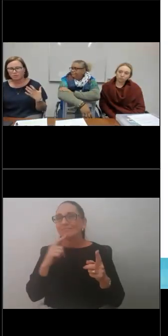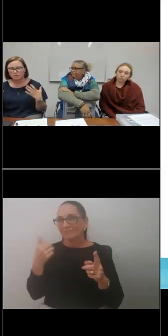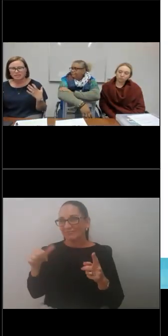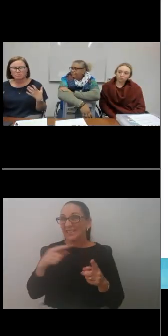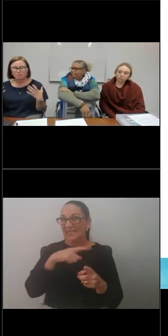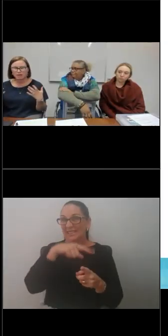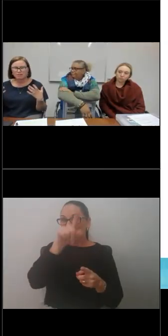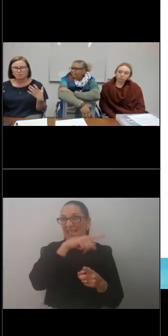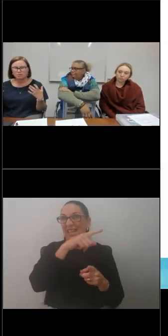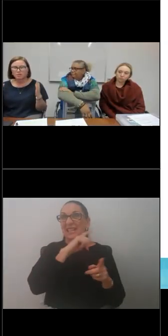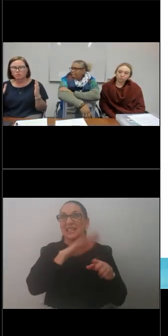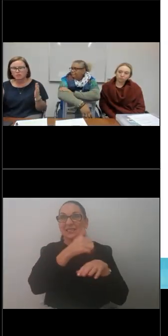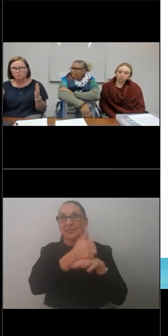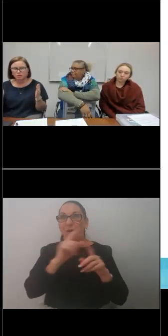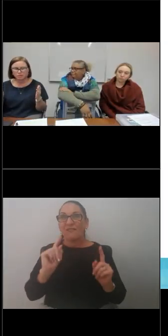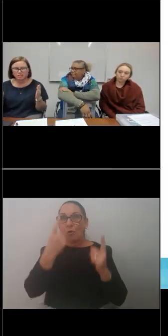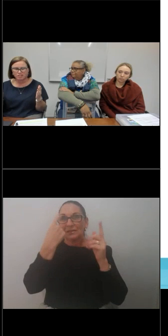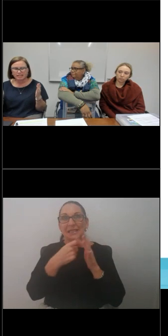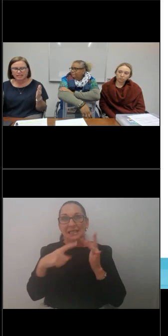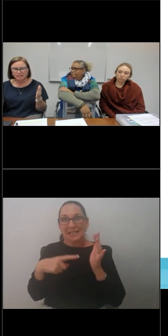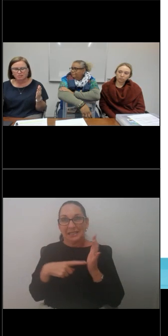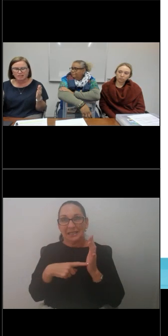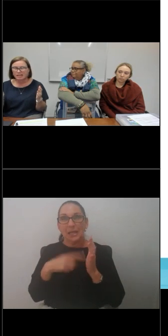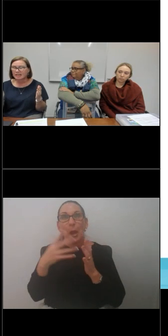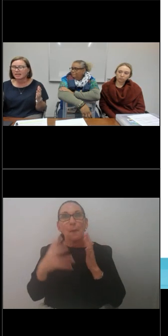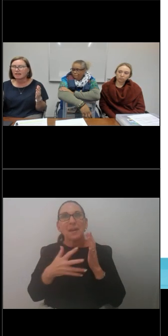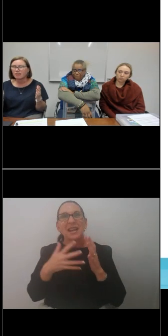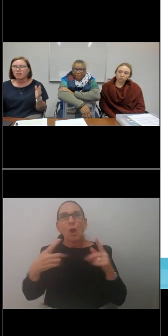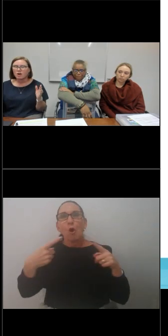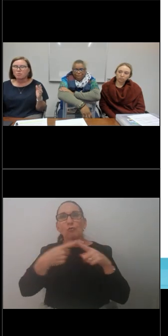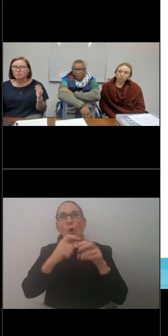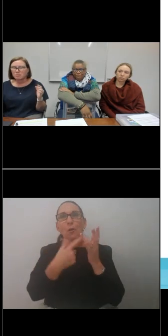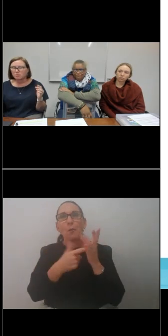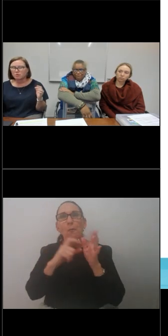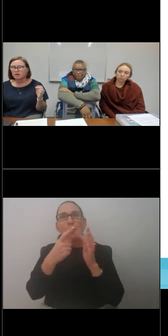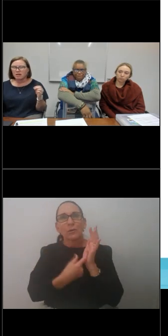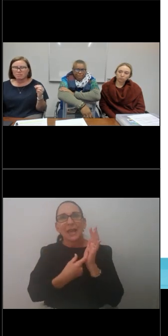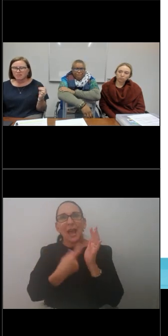Borders comes about from the cross border region in Katherine and kind where people may have had a